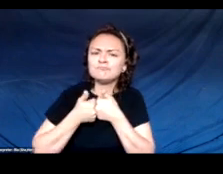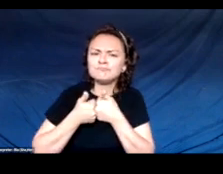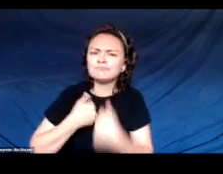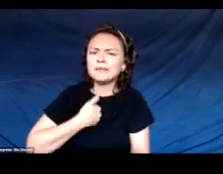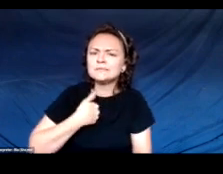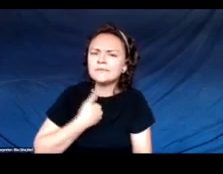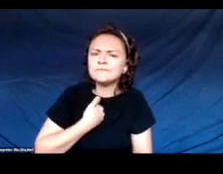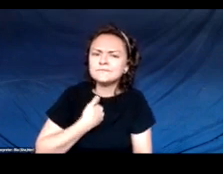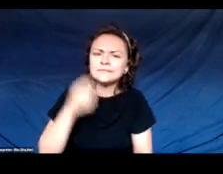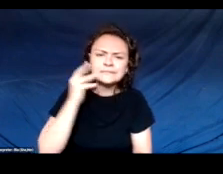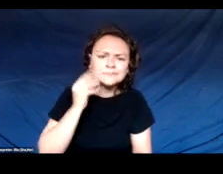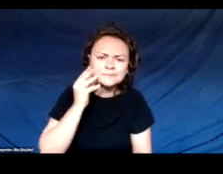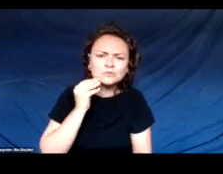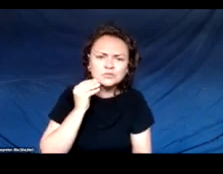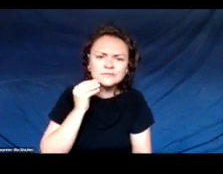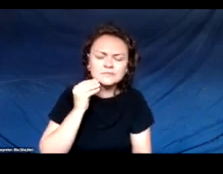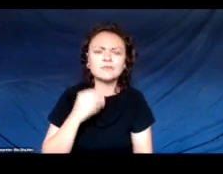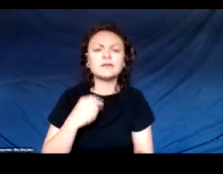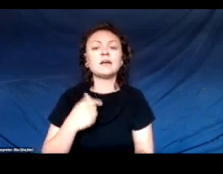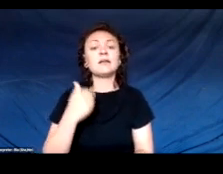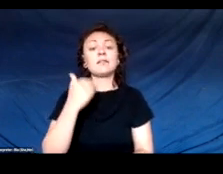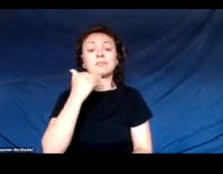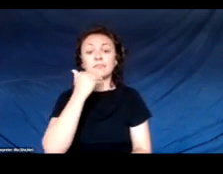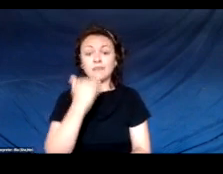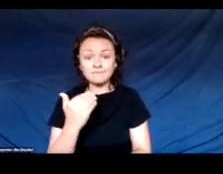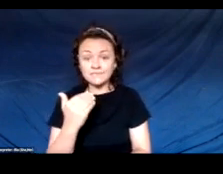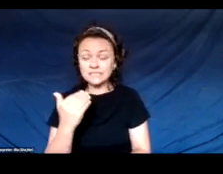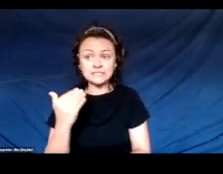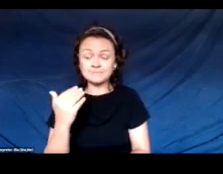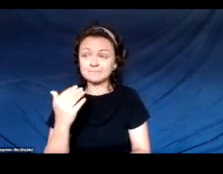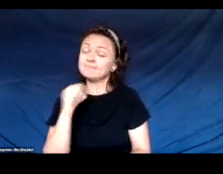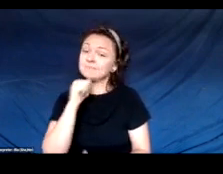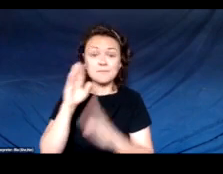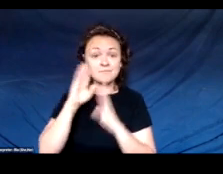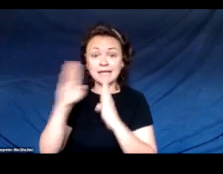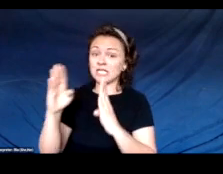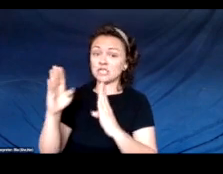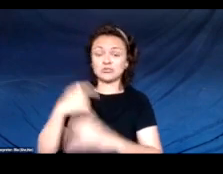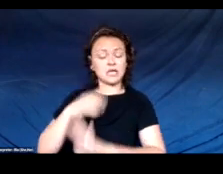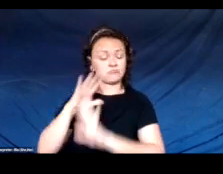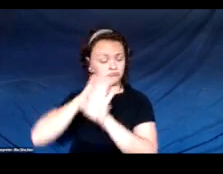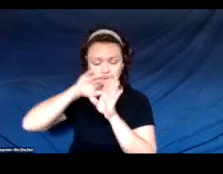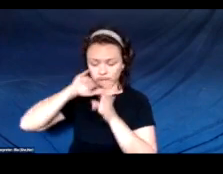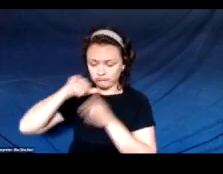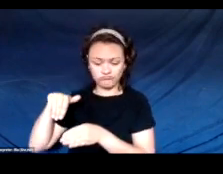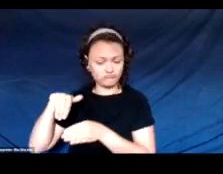Thankfully, we didn't really pay attention or like let it influence us